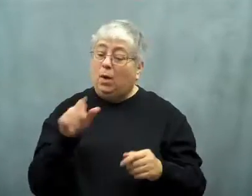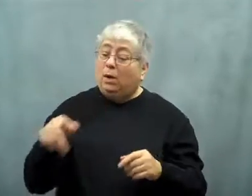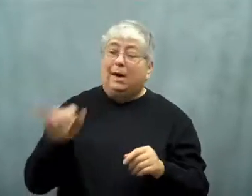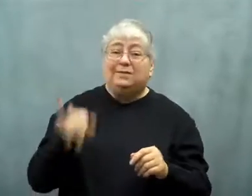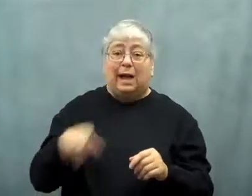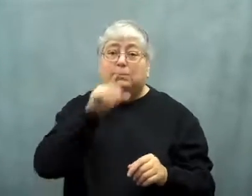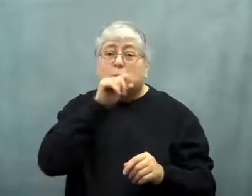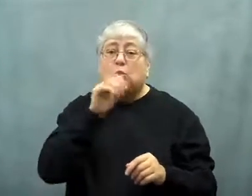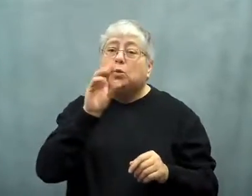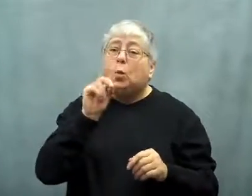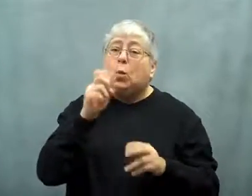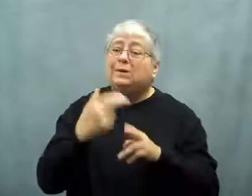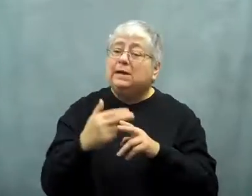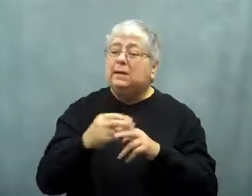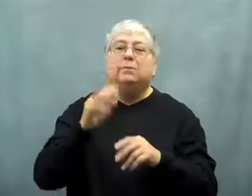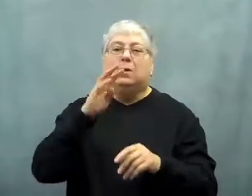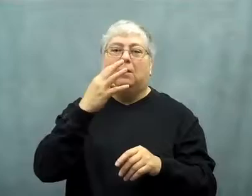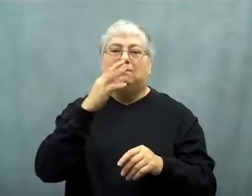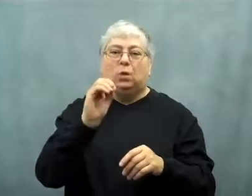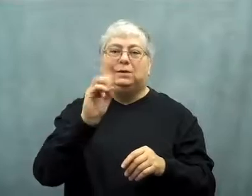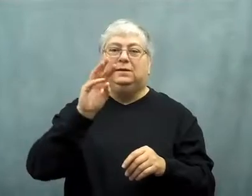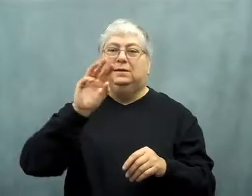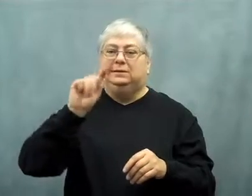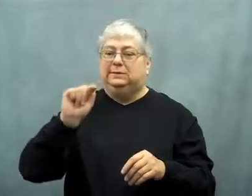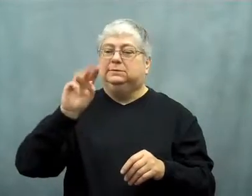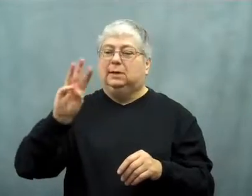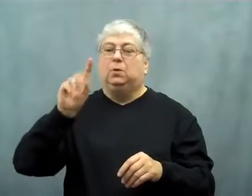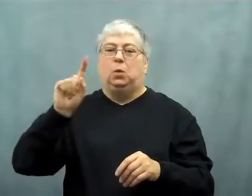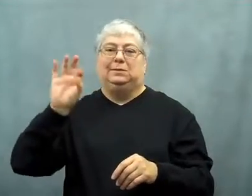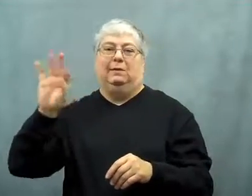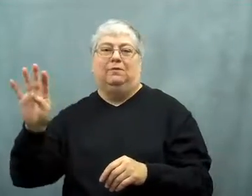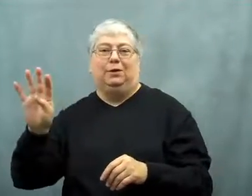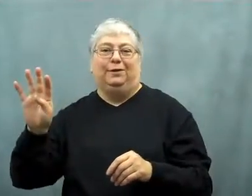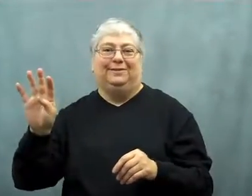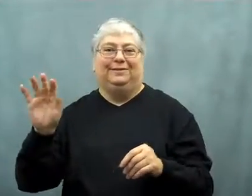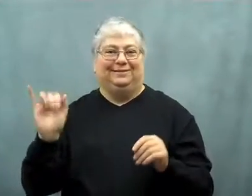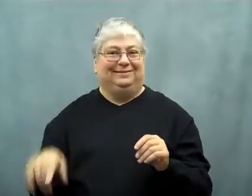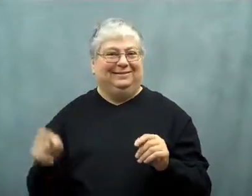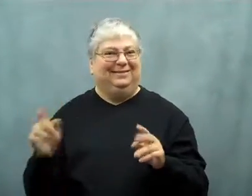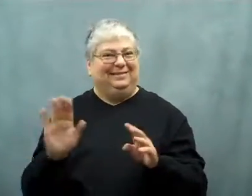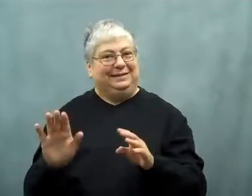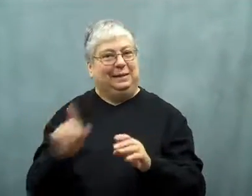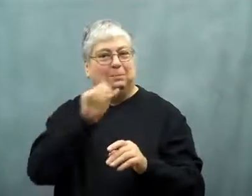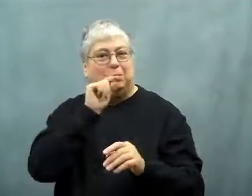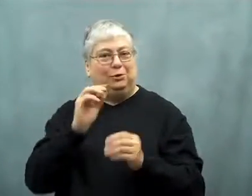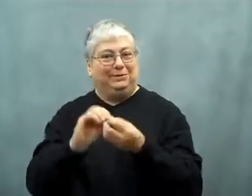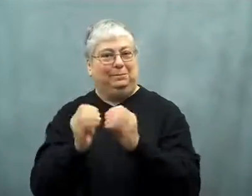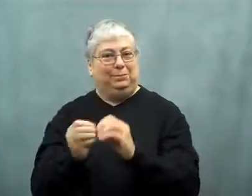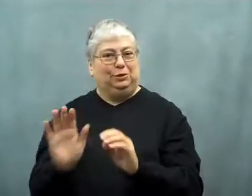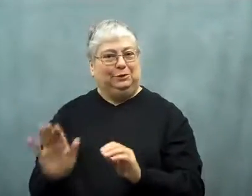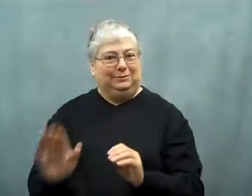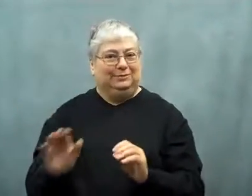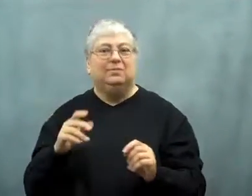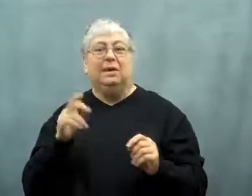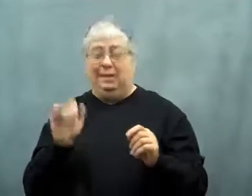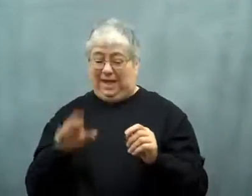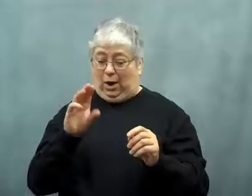The bird's code name or number was 40TW194.